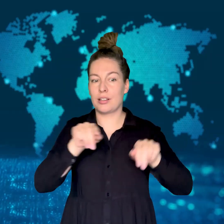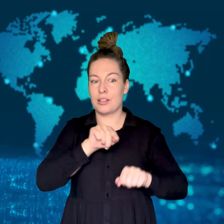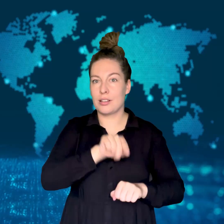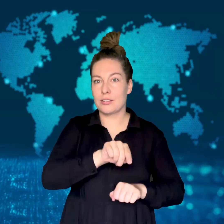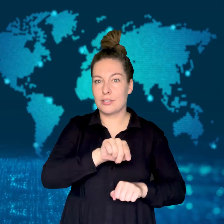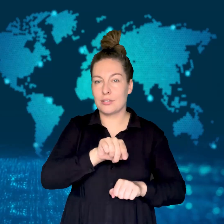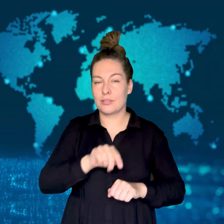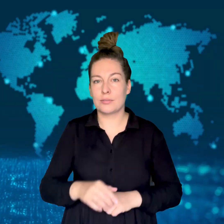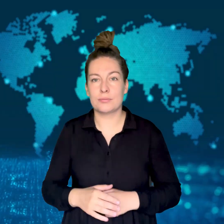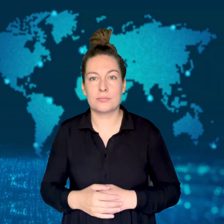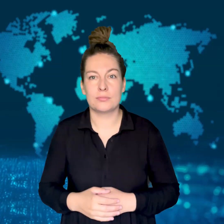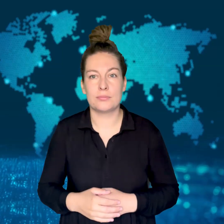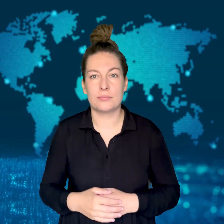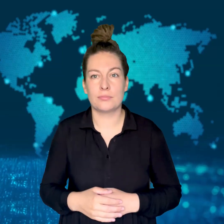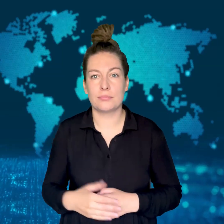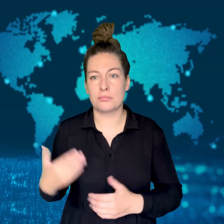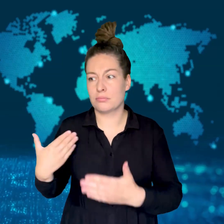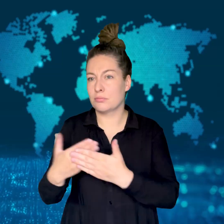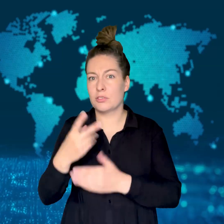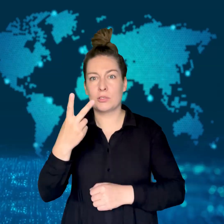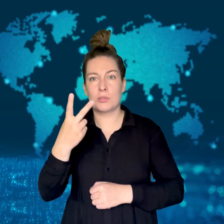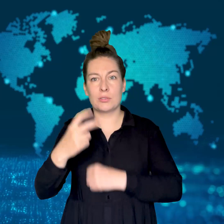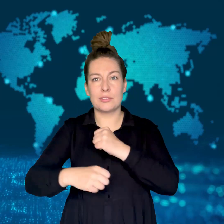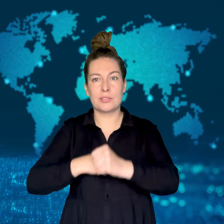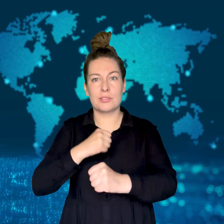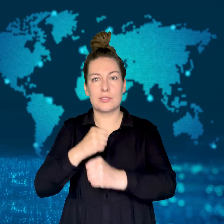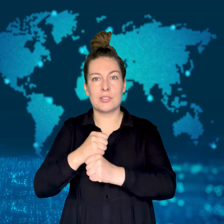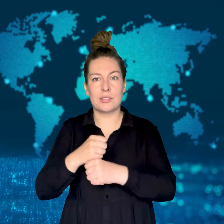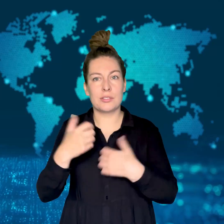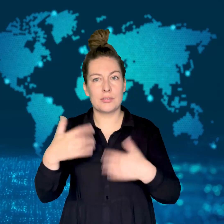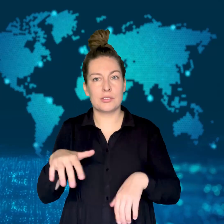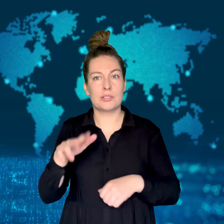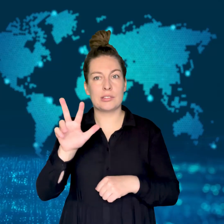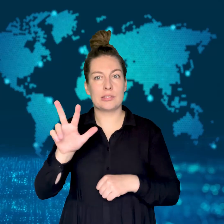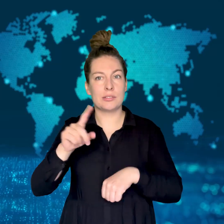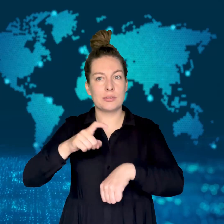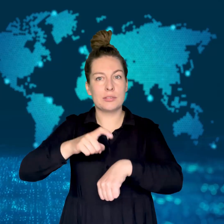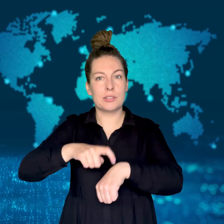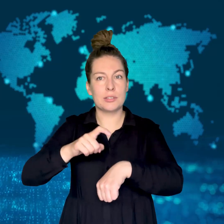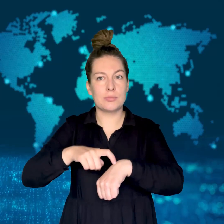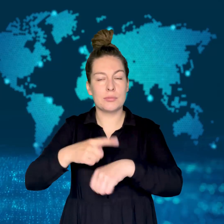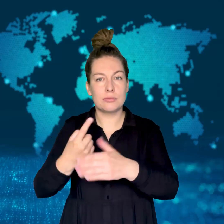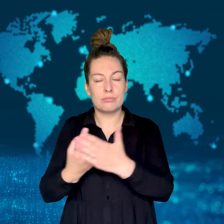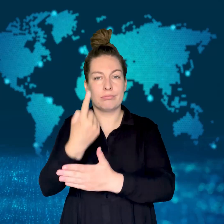It is the third time in two years that the lava has gushed out.